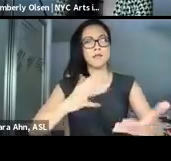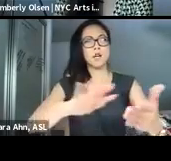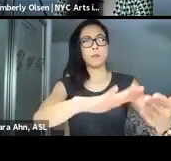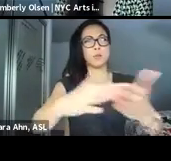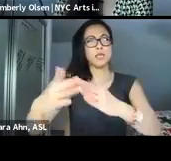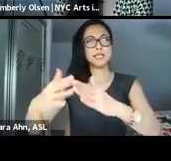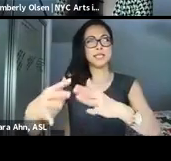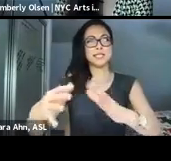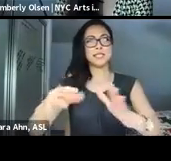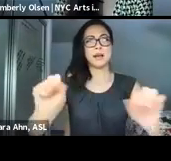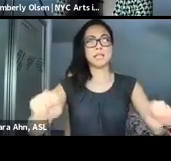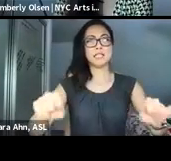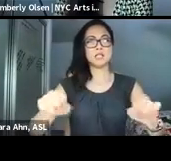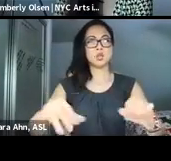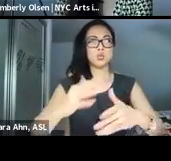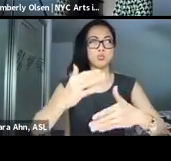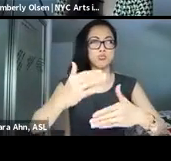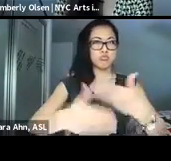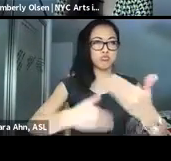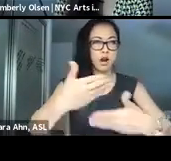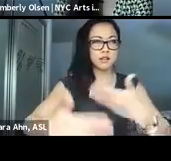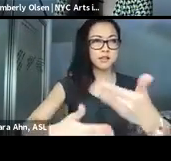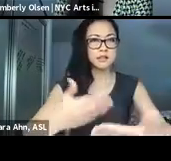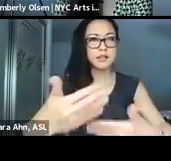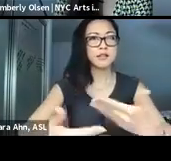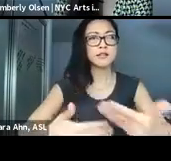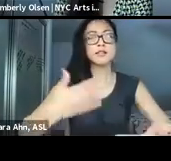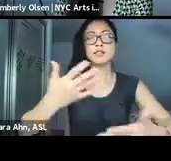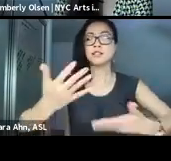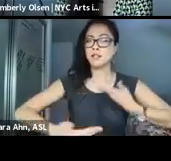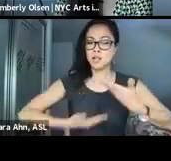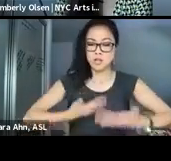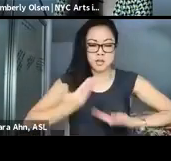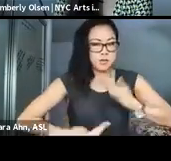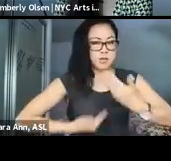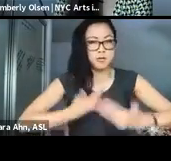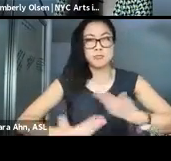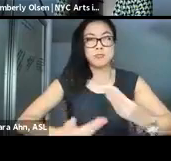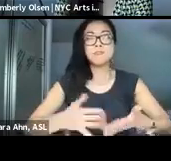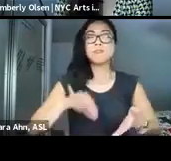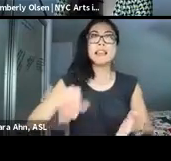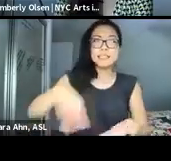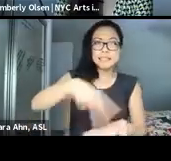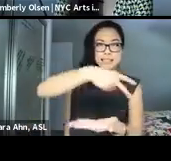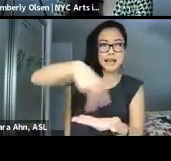the mom that sends her three kids to take a class to support the fact she works two